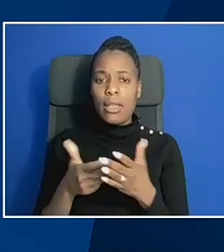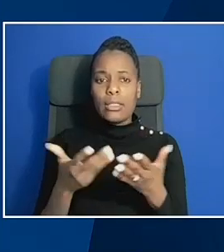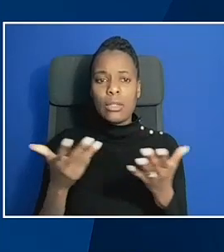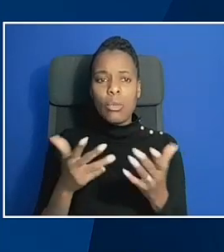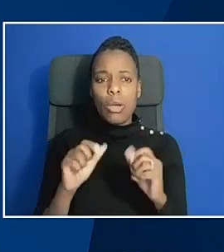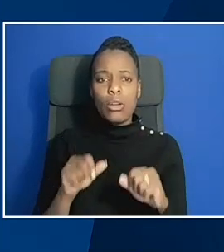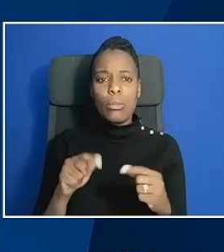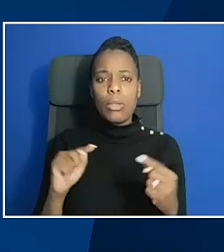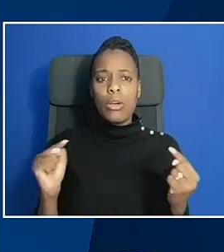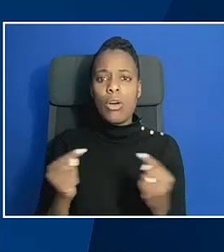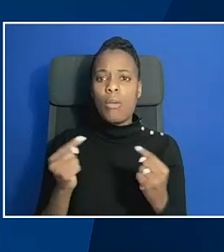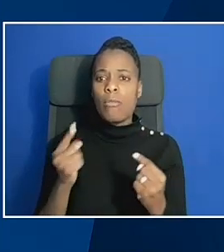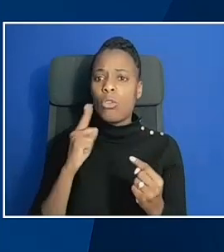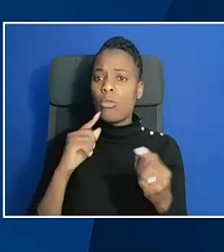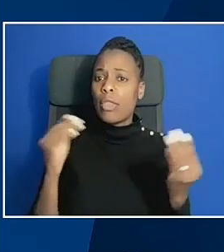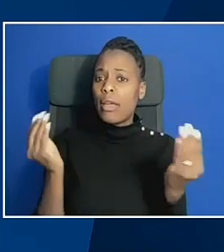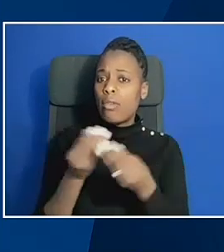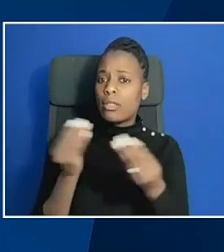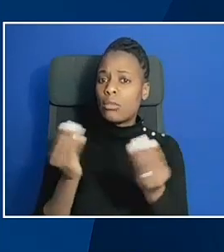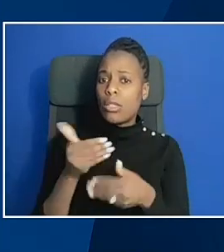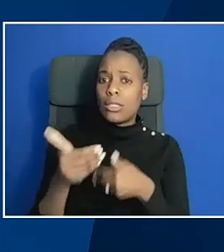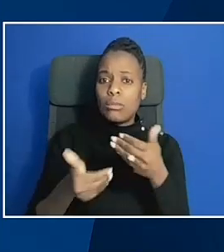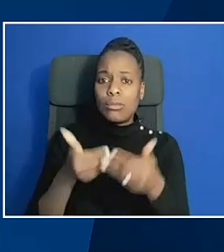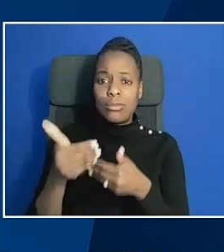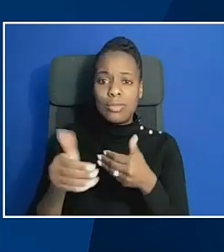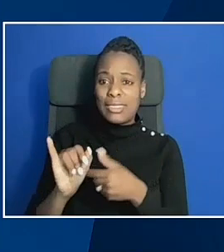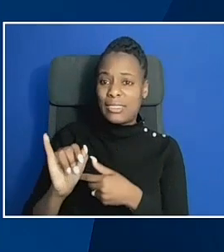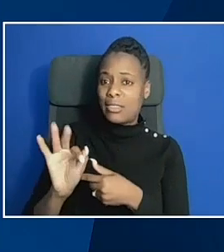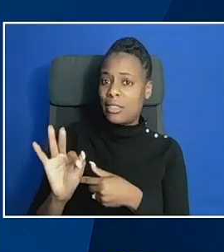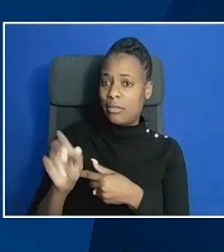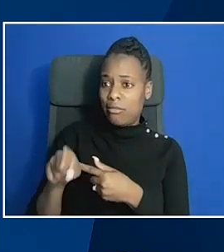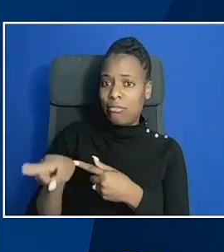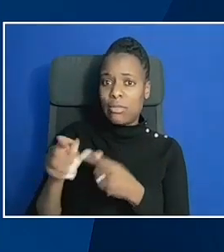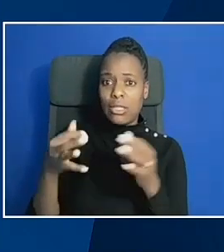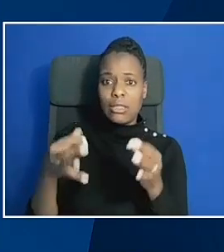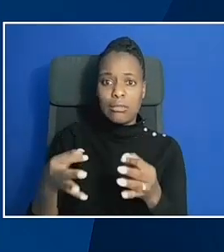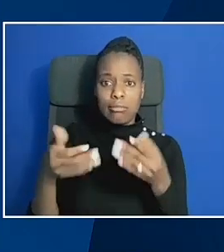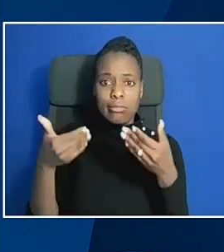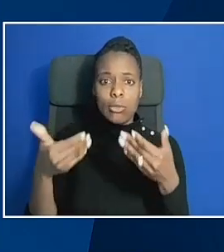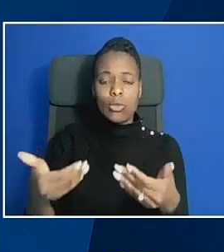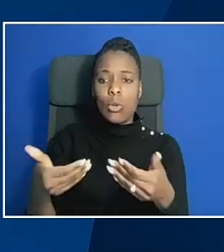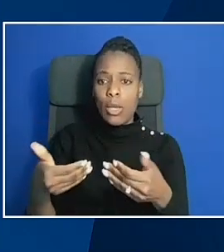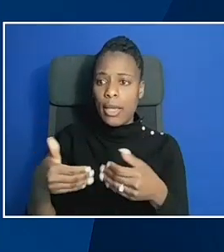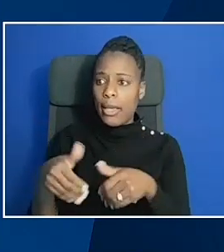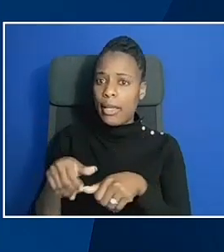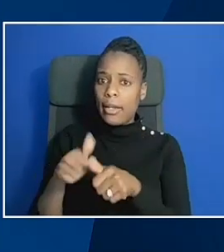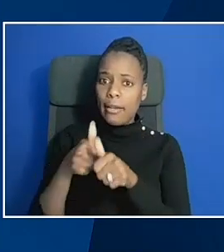reciprocity process if states decided to enforce education-specific laws.